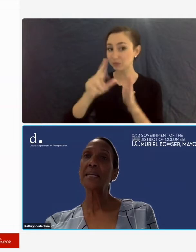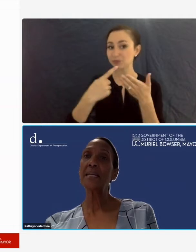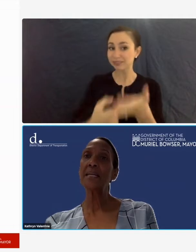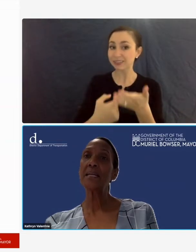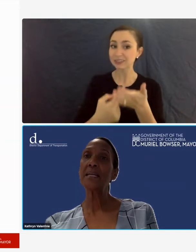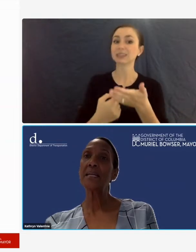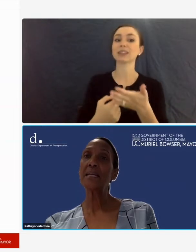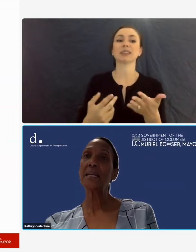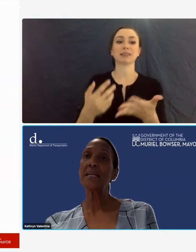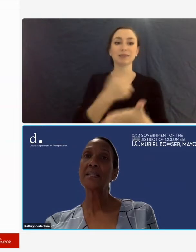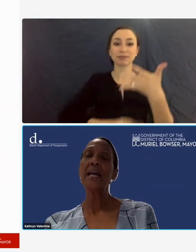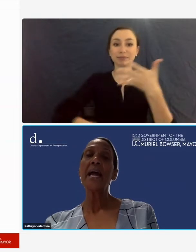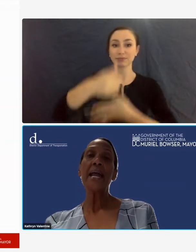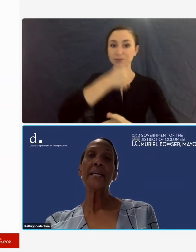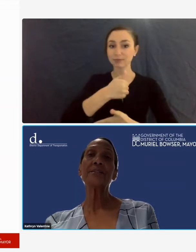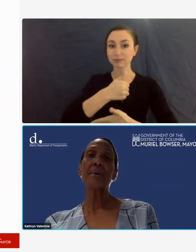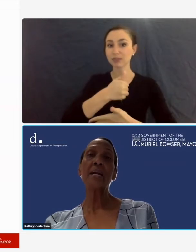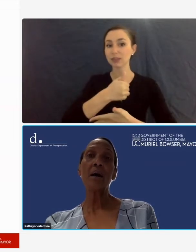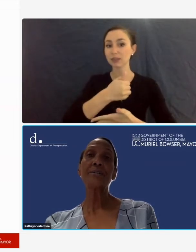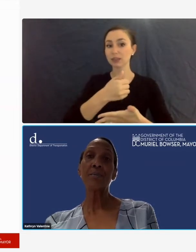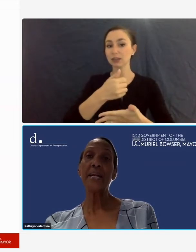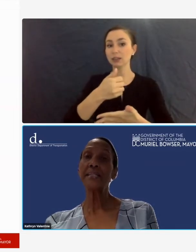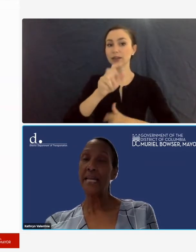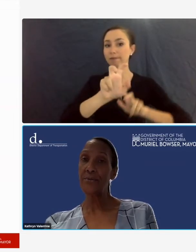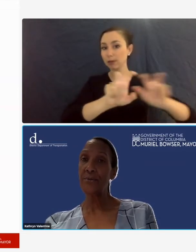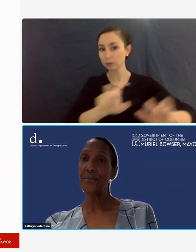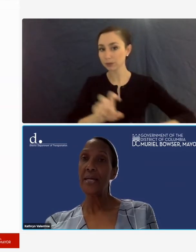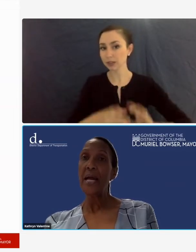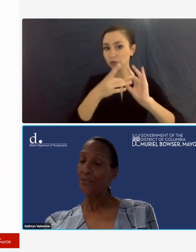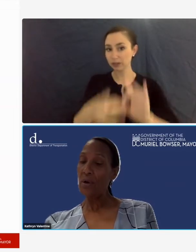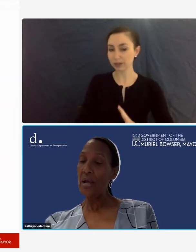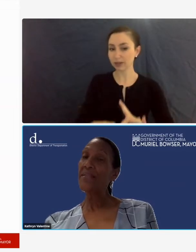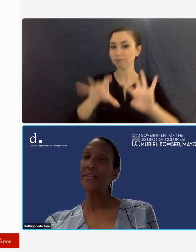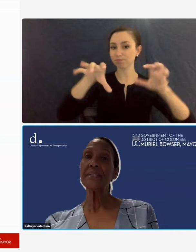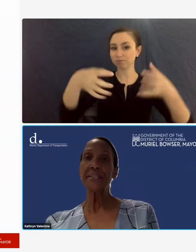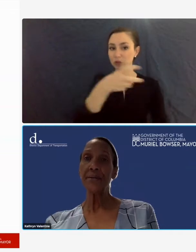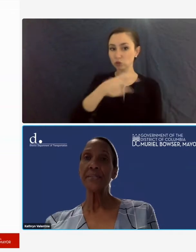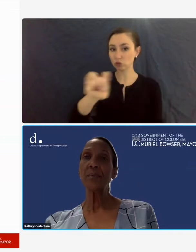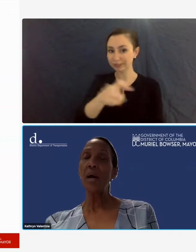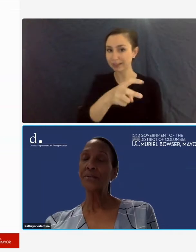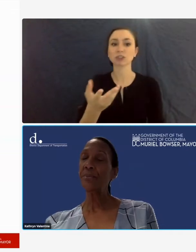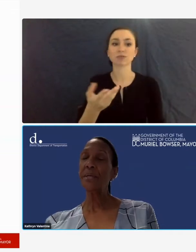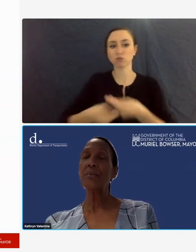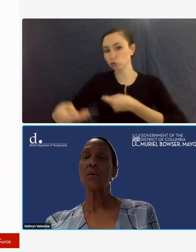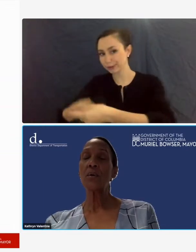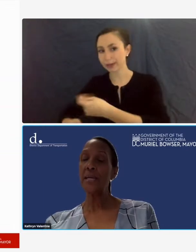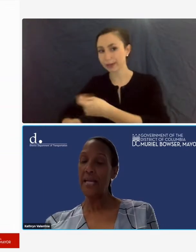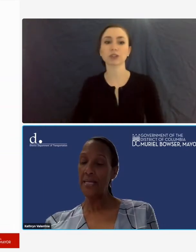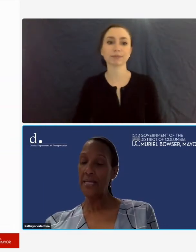party transaction and indirect cost break schedule so and this series will also be recorded as well